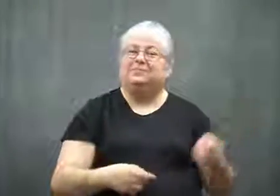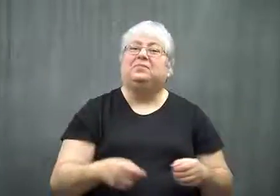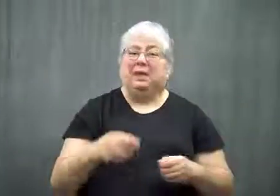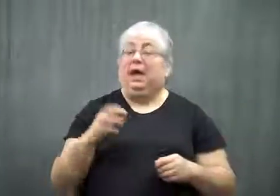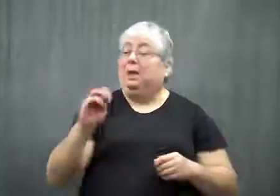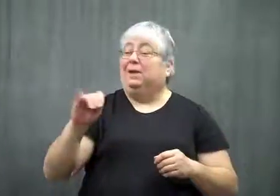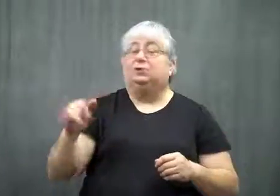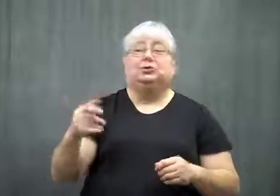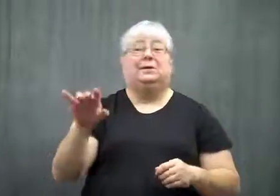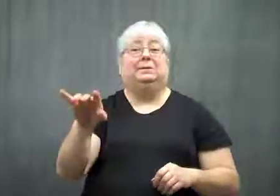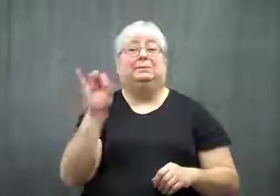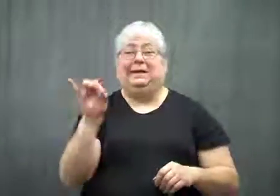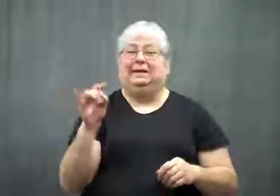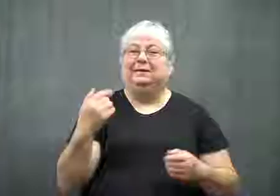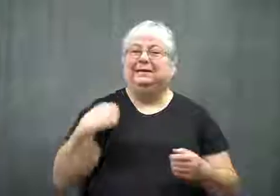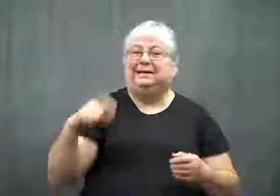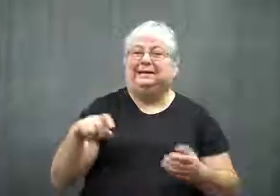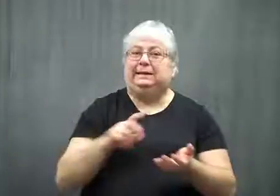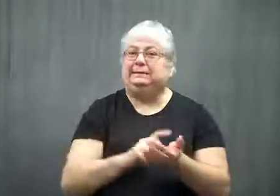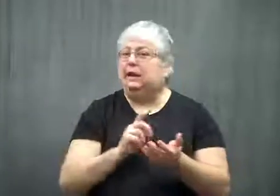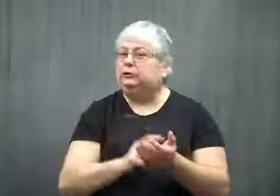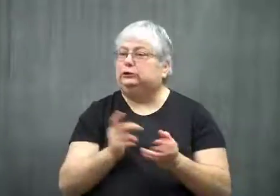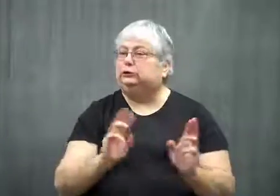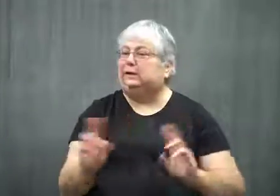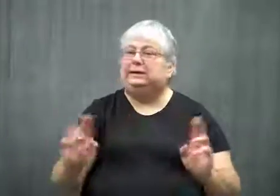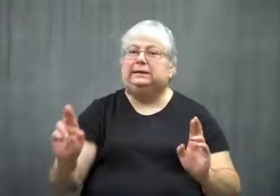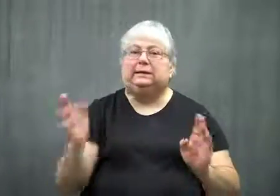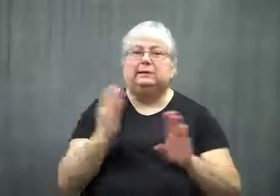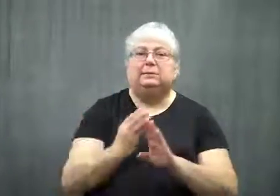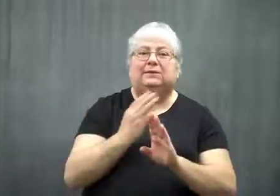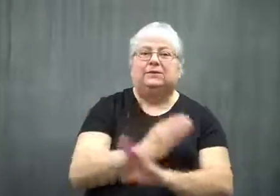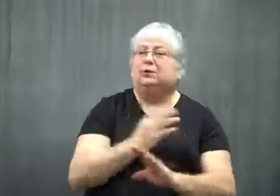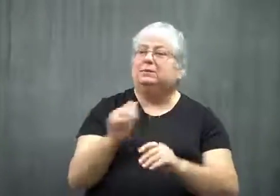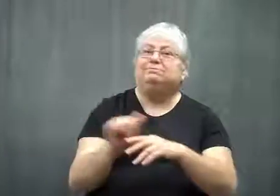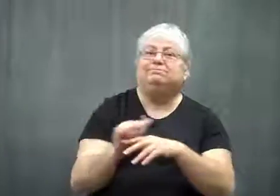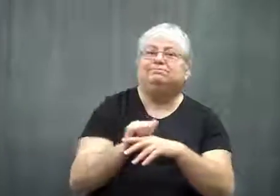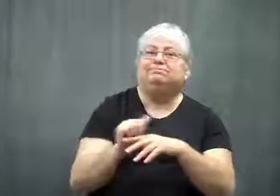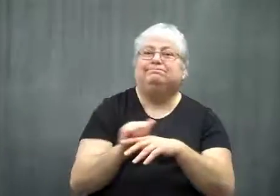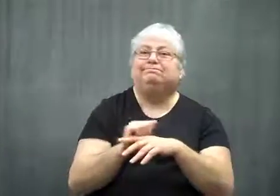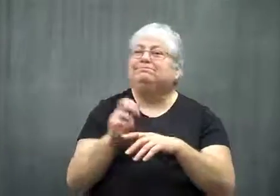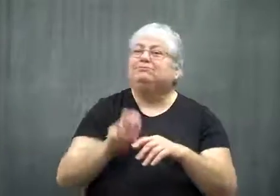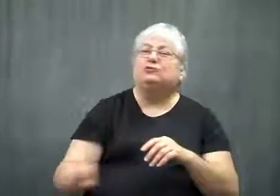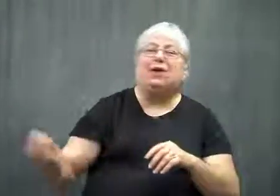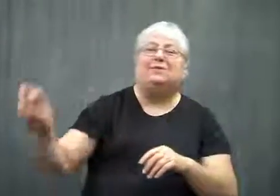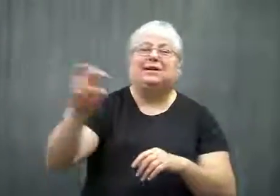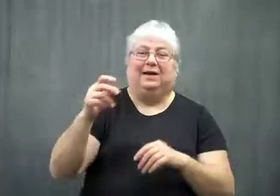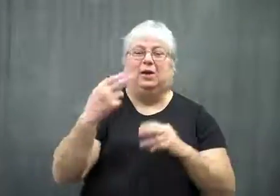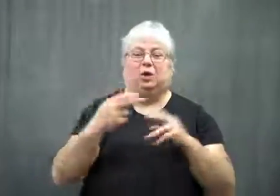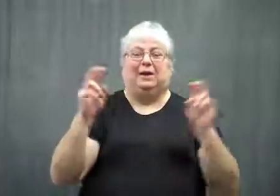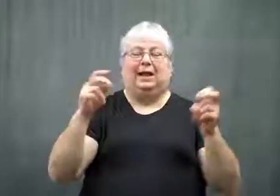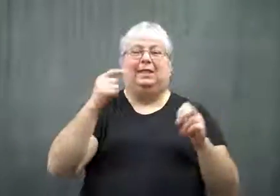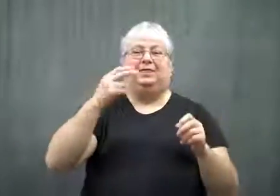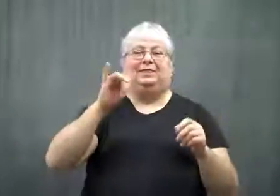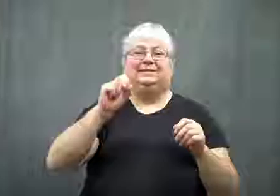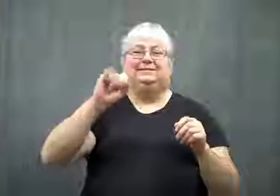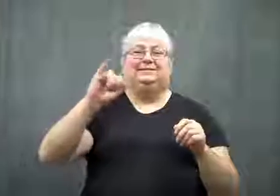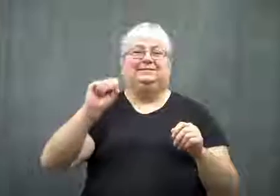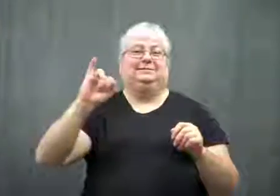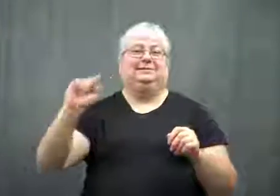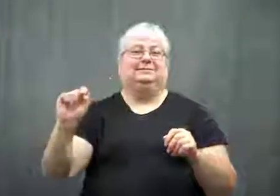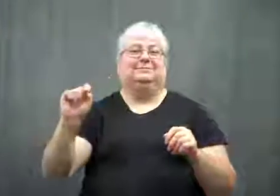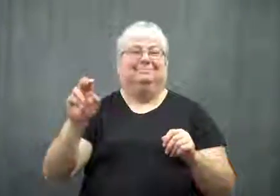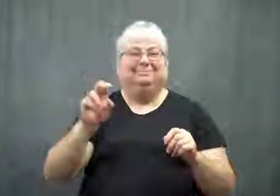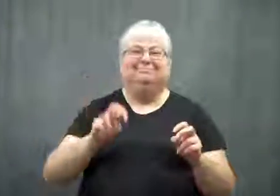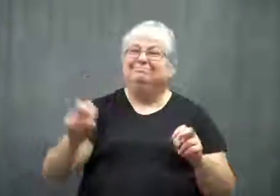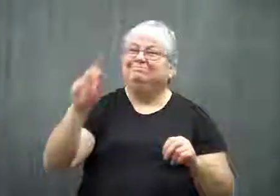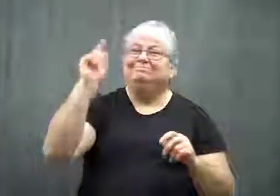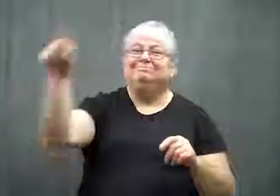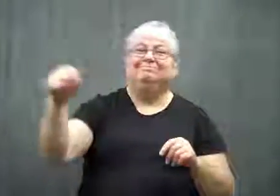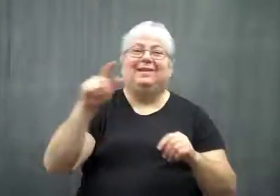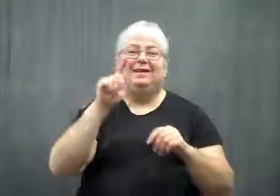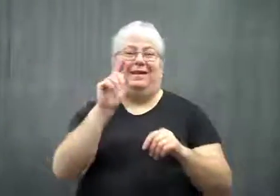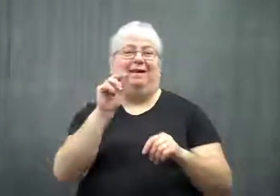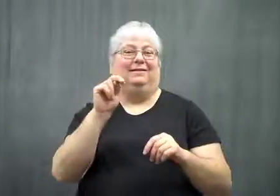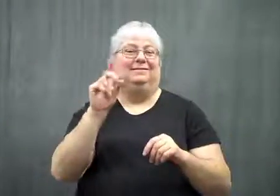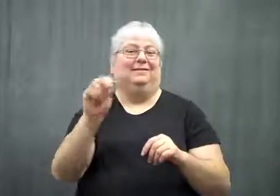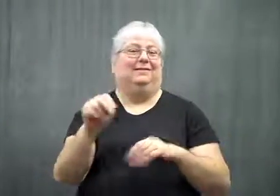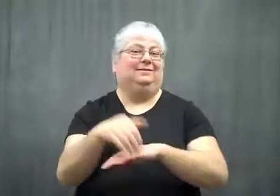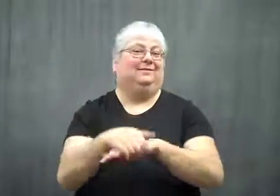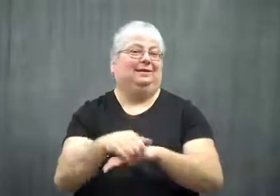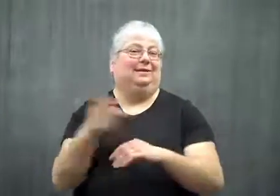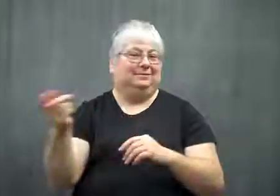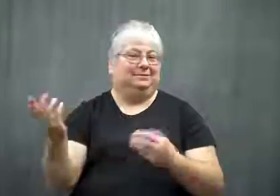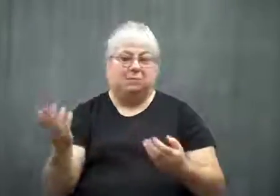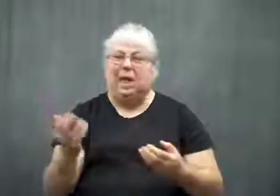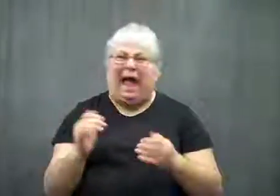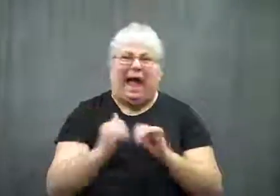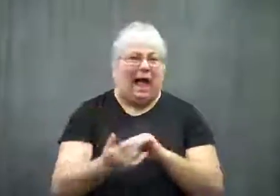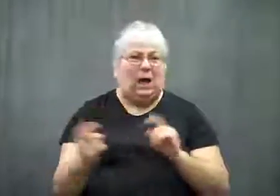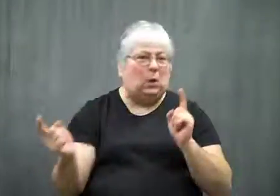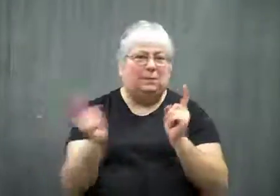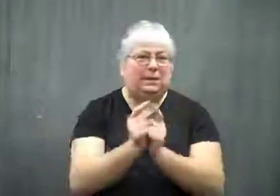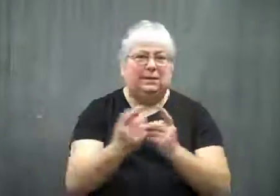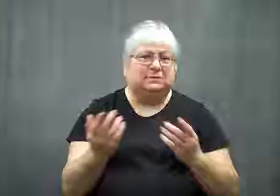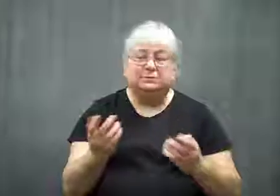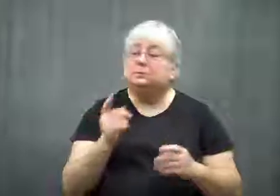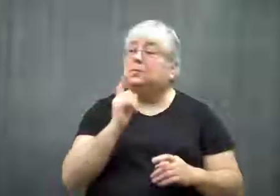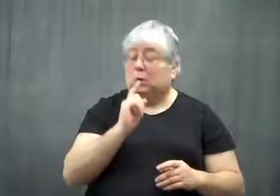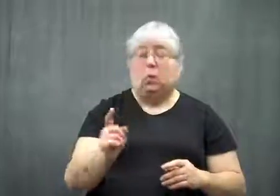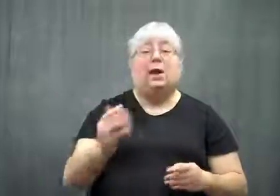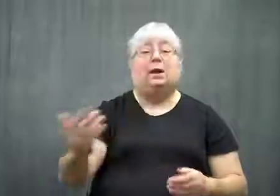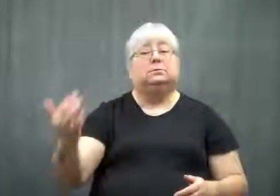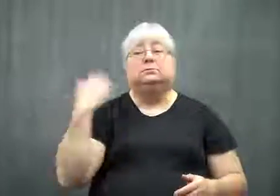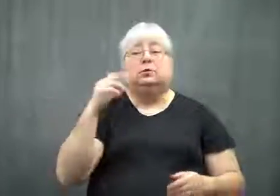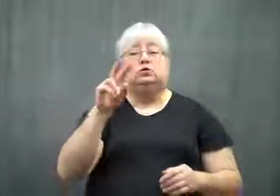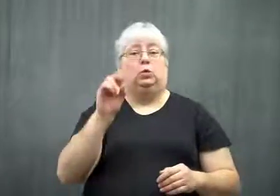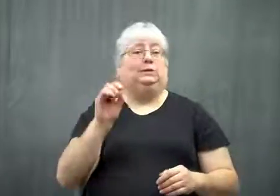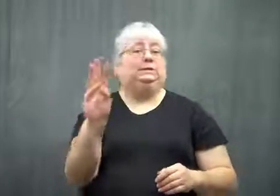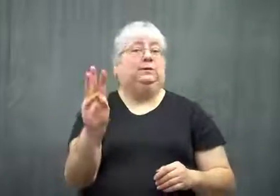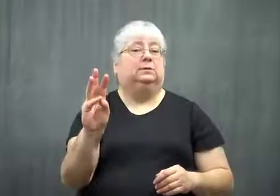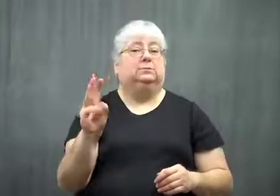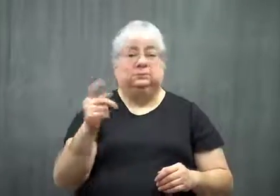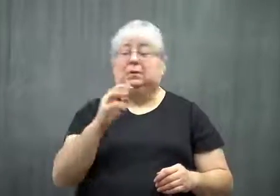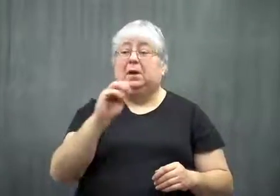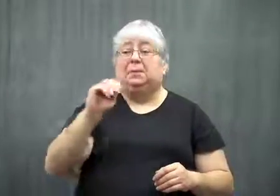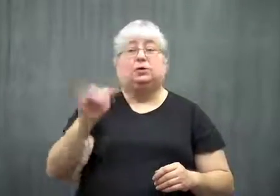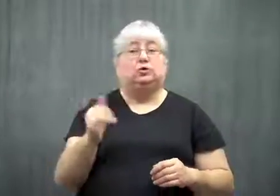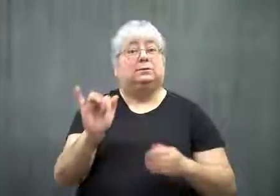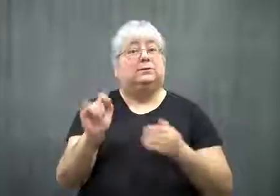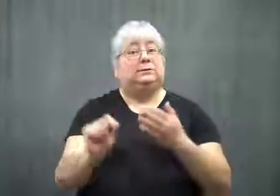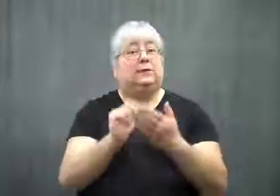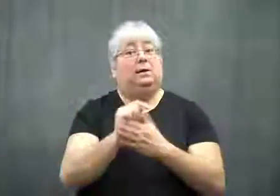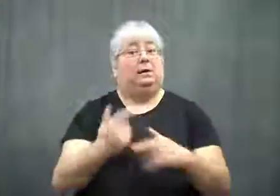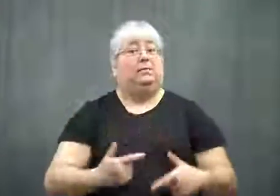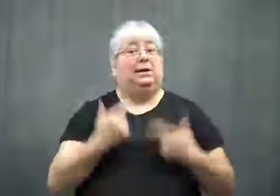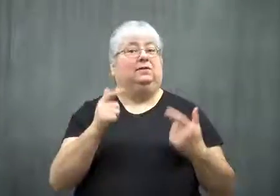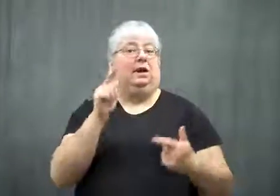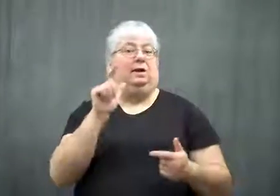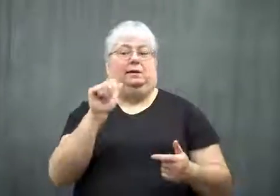Jackson picked him to be his doctor during rehearsals and the "This Is It" tour to be held in London.